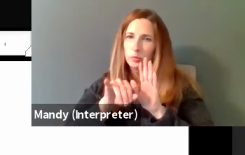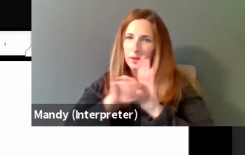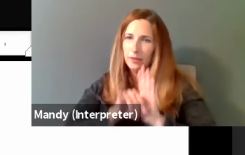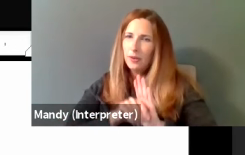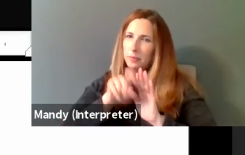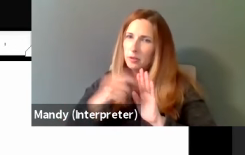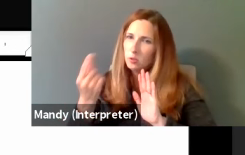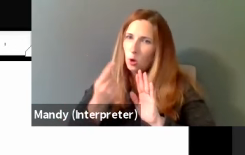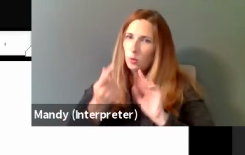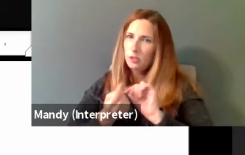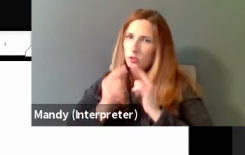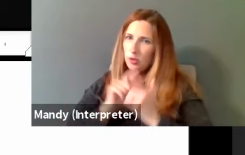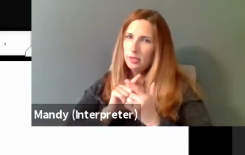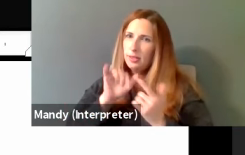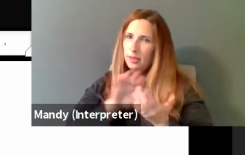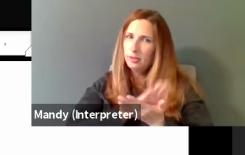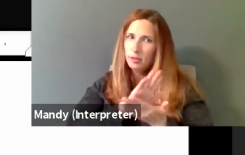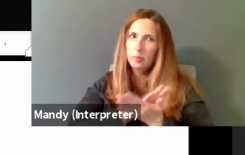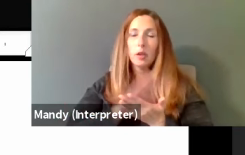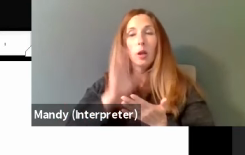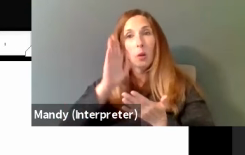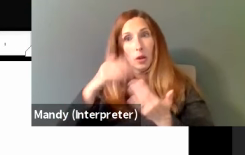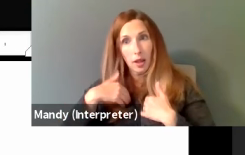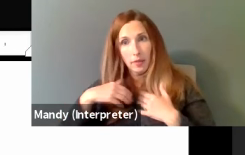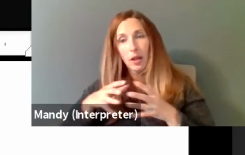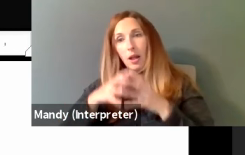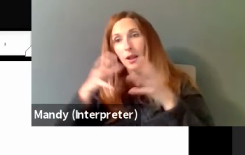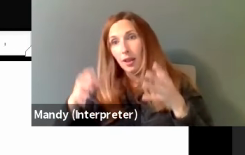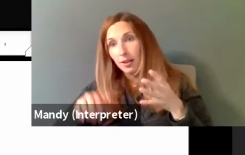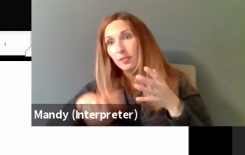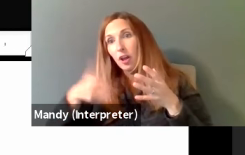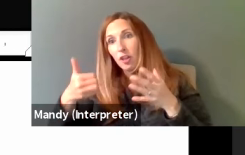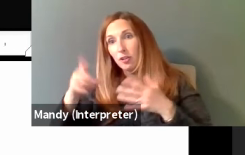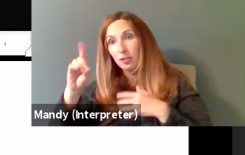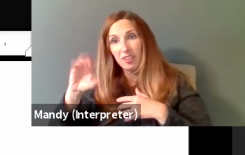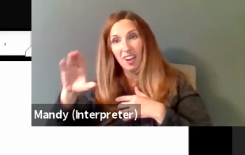There will be lots of other documents that you won't have the budget to translate